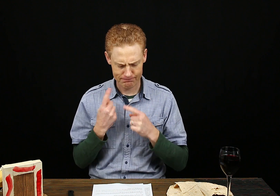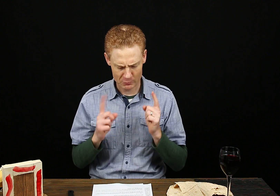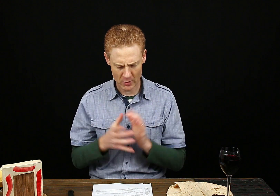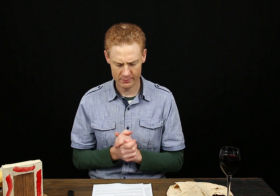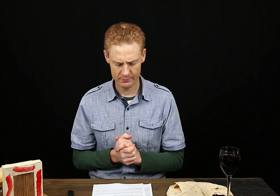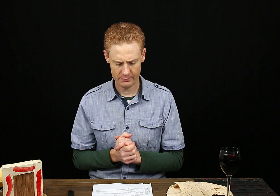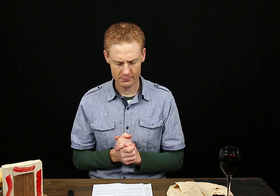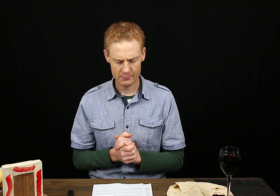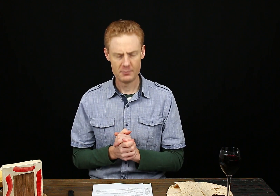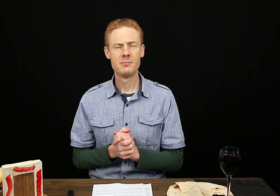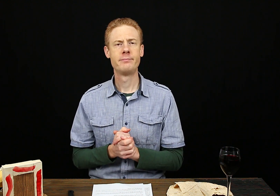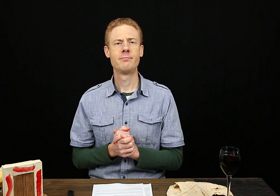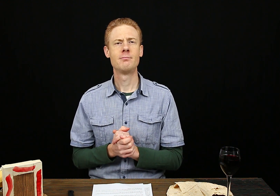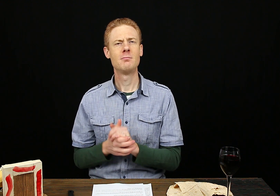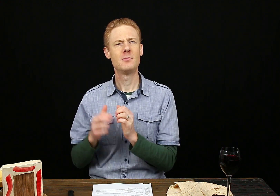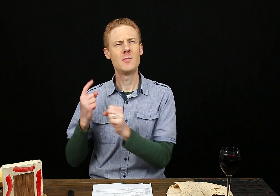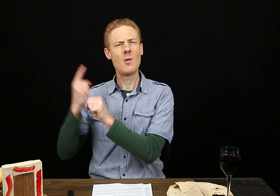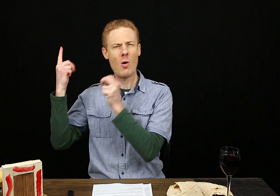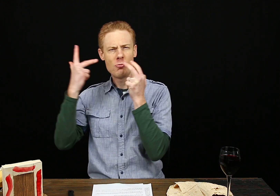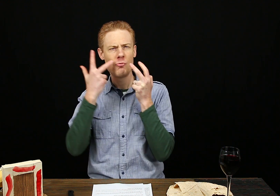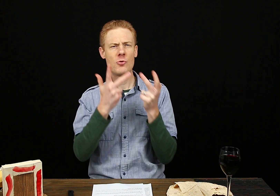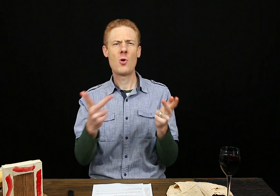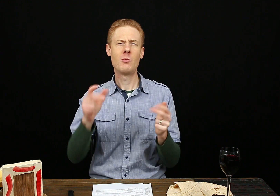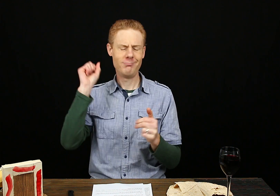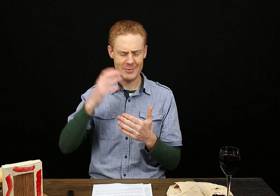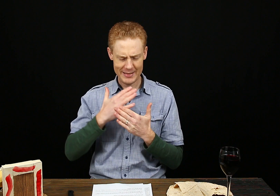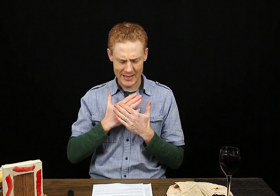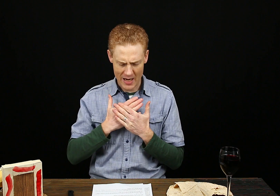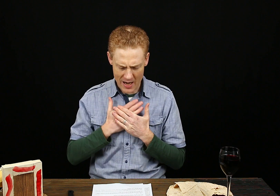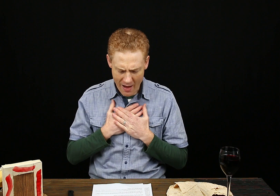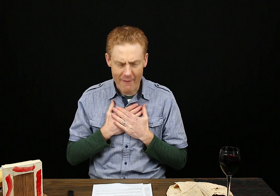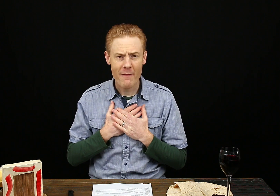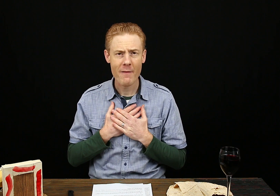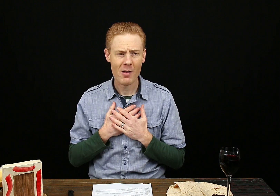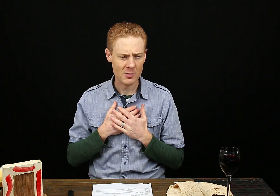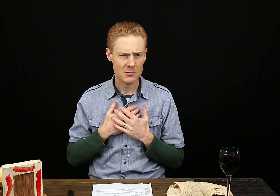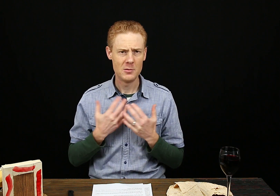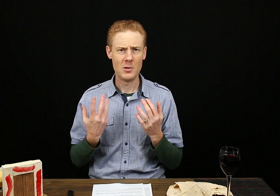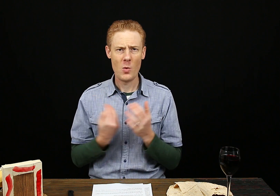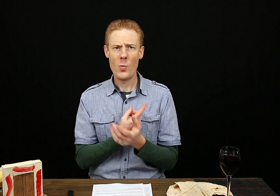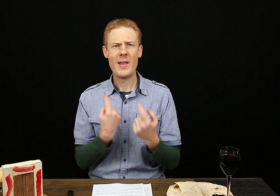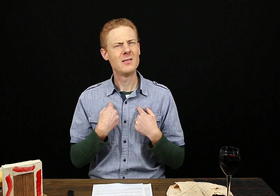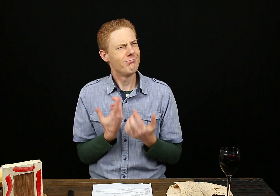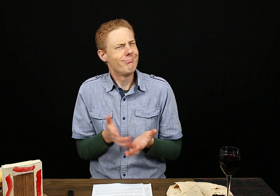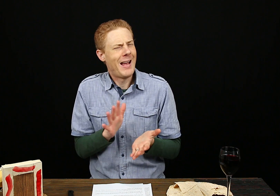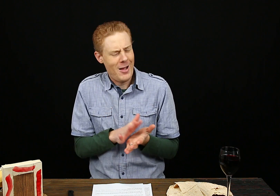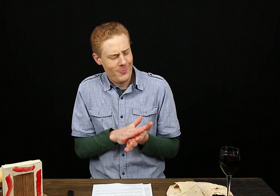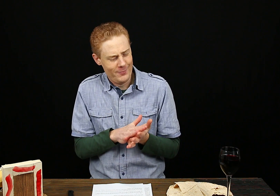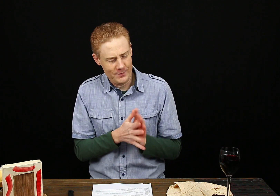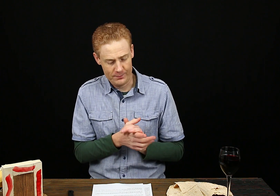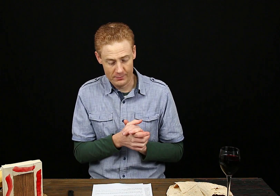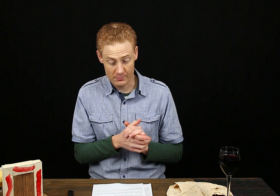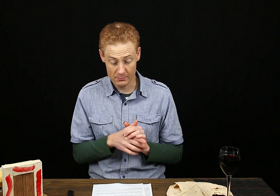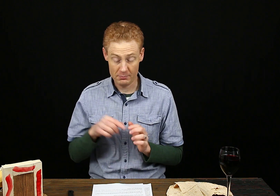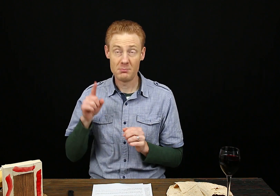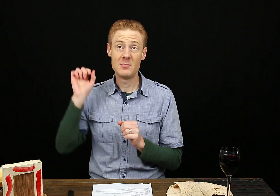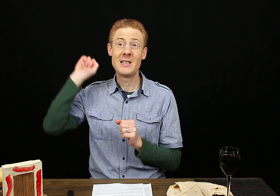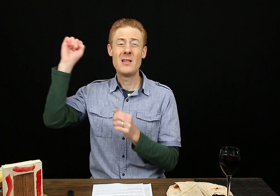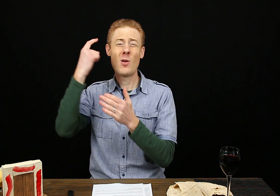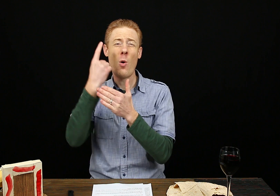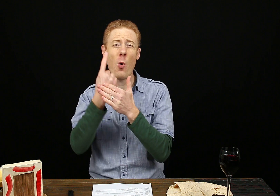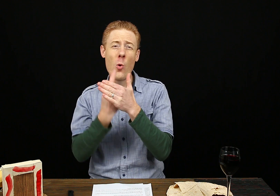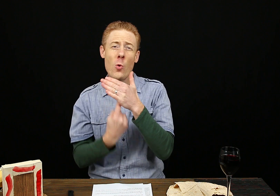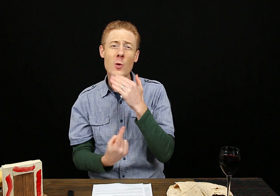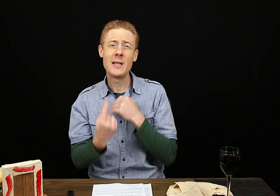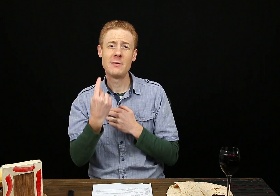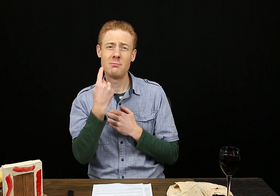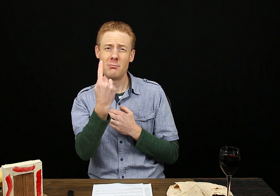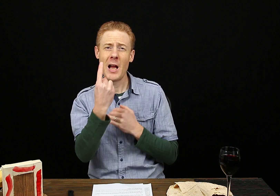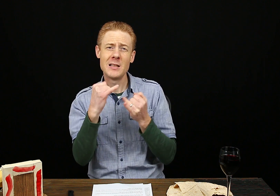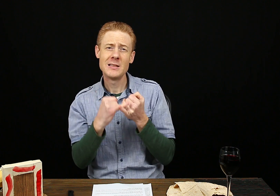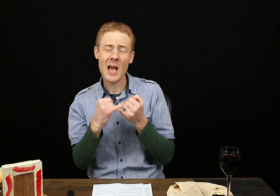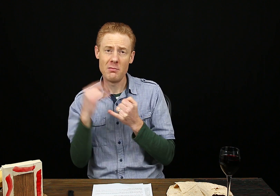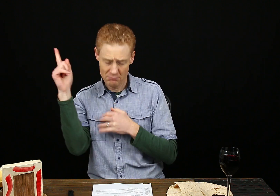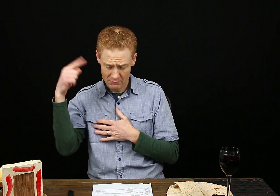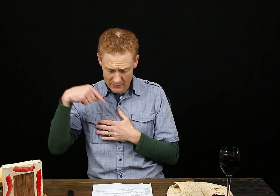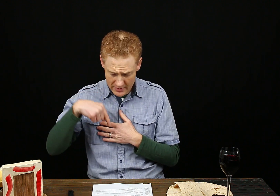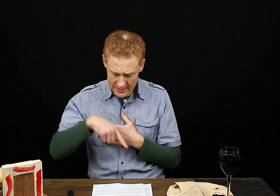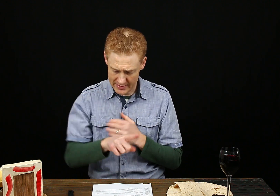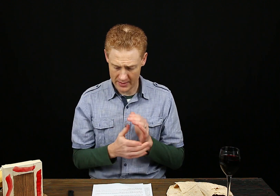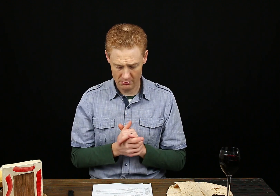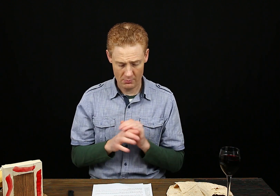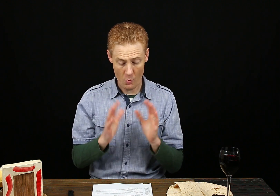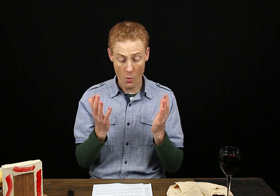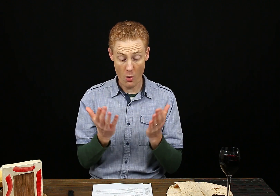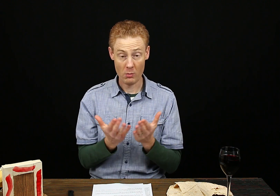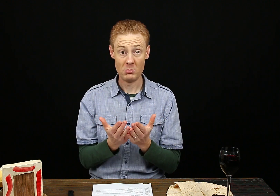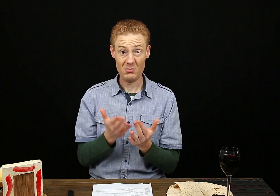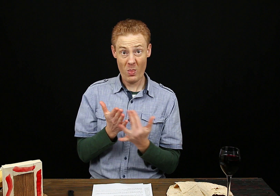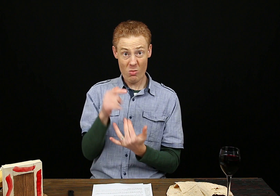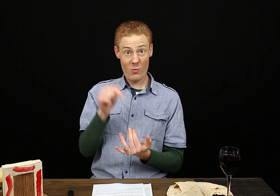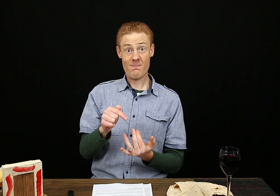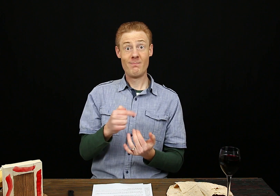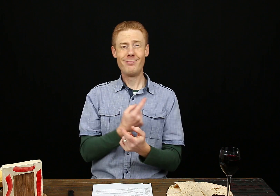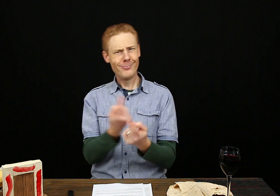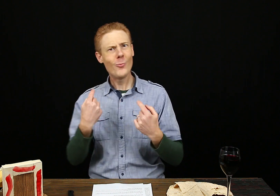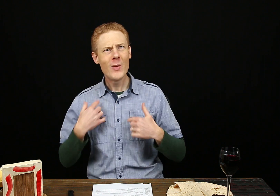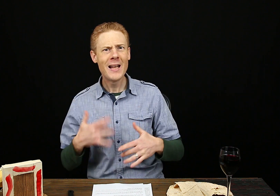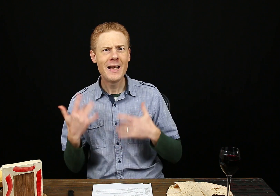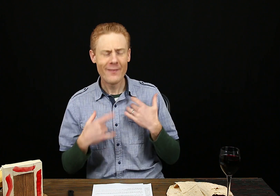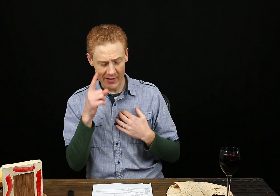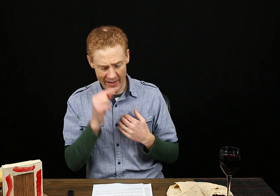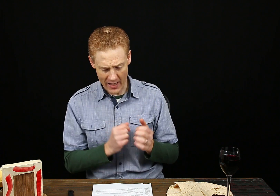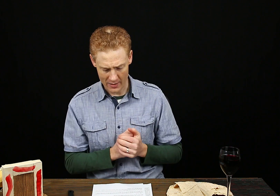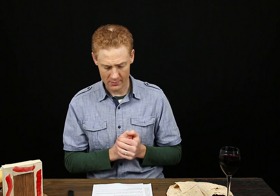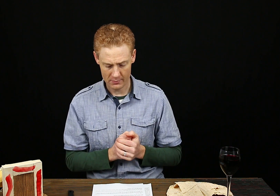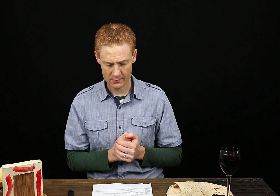9 This is how God showed his love among us: He sent his one and only Son into the world that we might live through him.